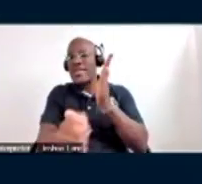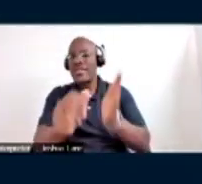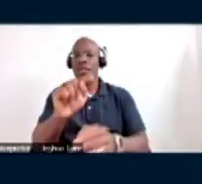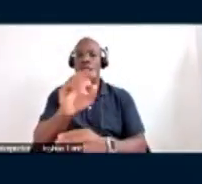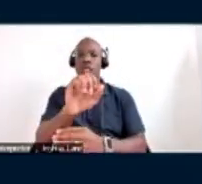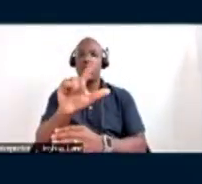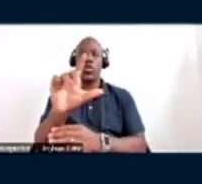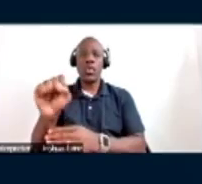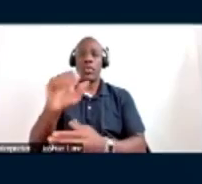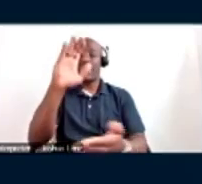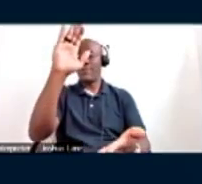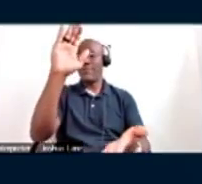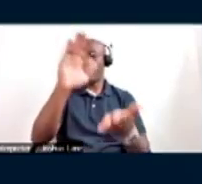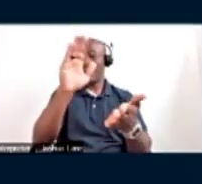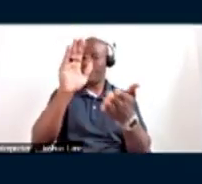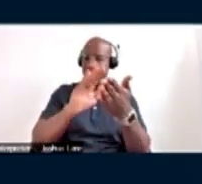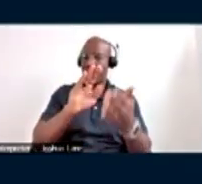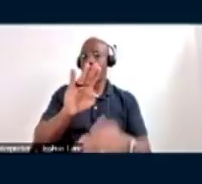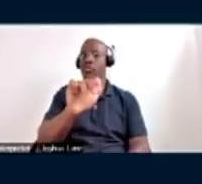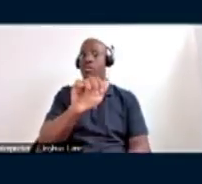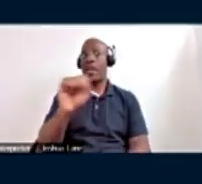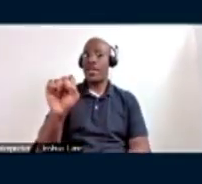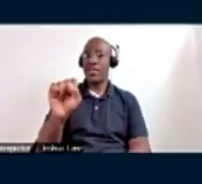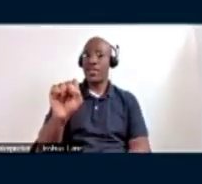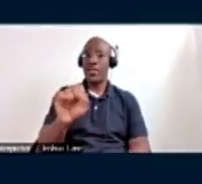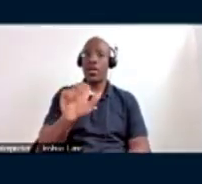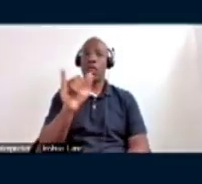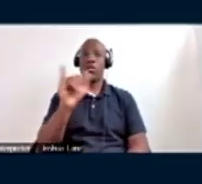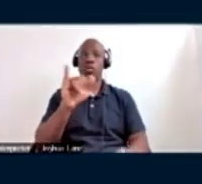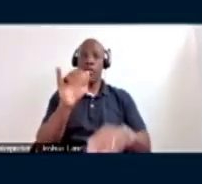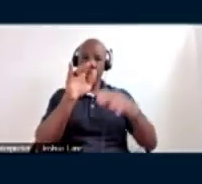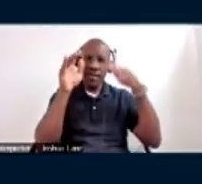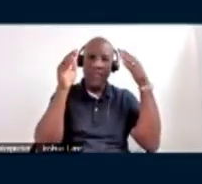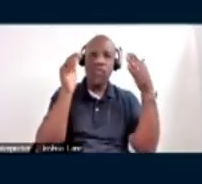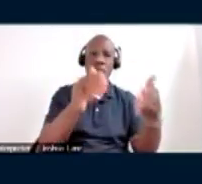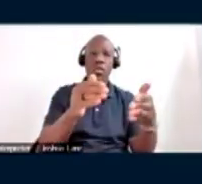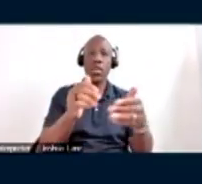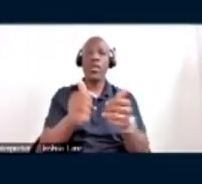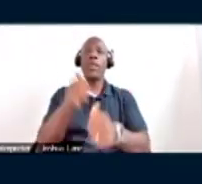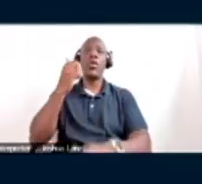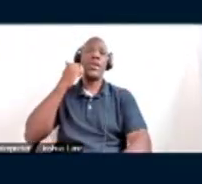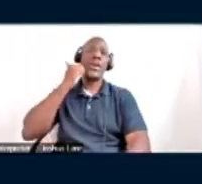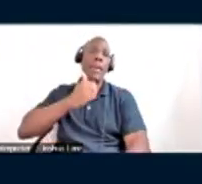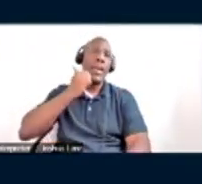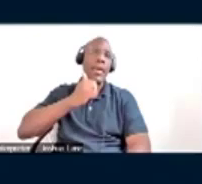It targets the most common biases and peer review process. So, it focuses on these reputational kinds of biases.